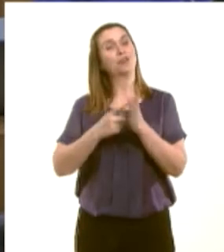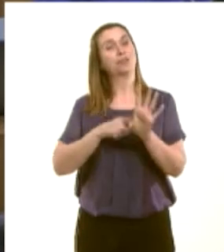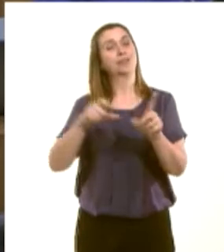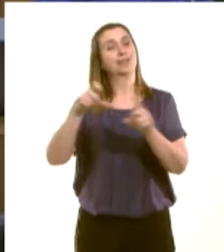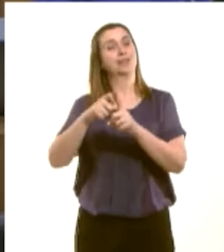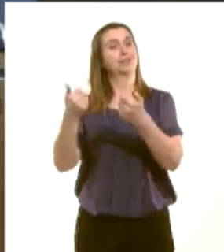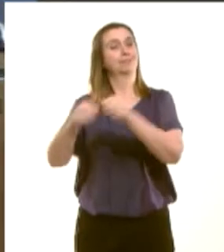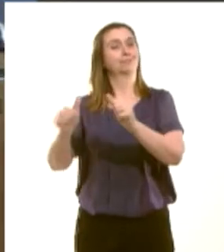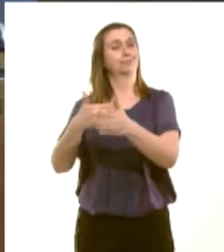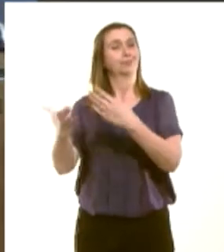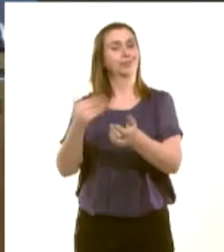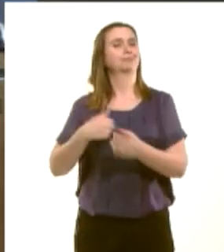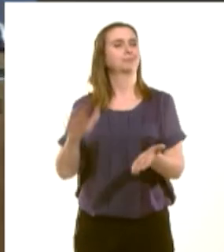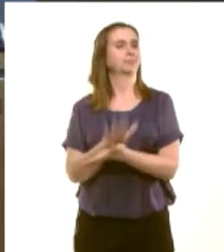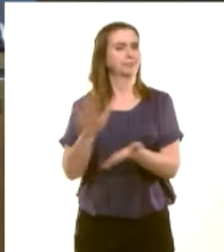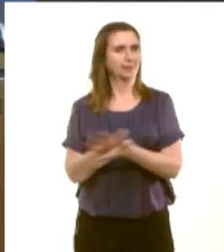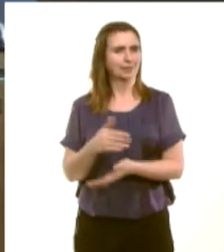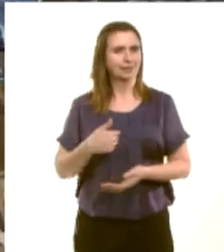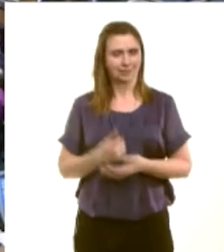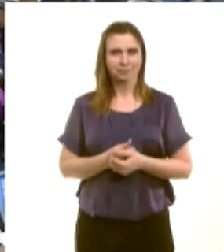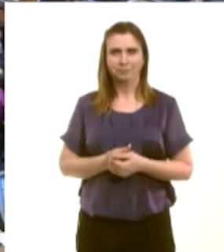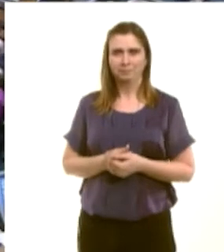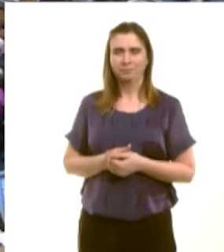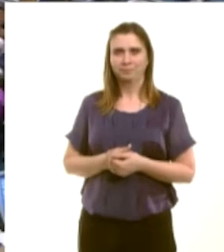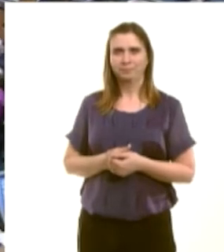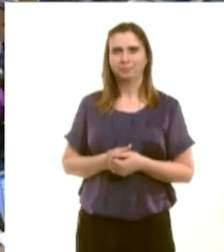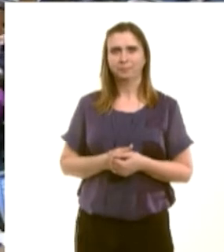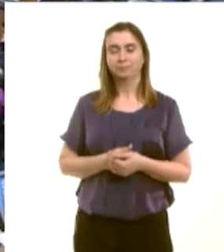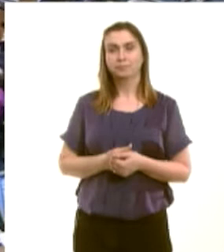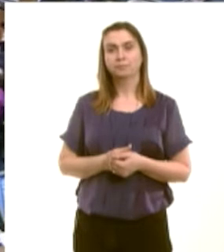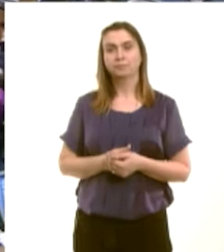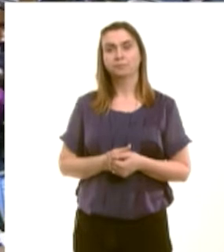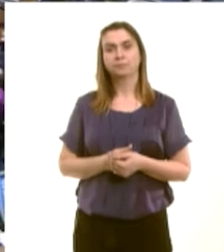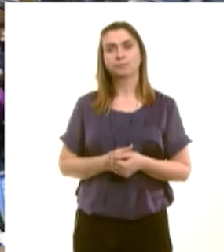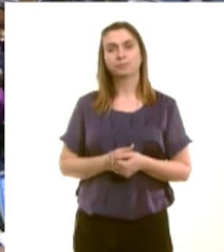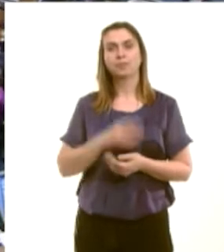Llyr Gruffydd: 7. A wnaiff y Gweinidog ddatganiad am y ddarpariaeth o drafnidiaeth i bobl sy'n